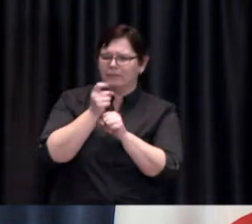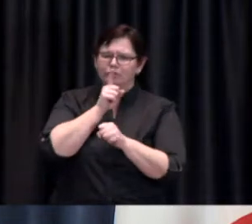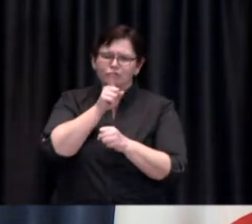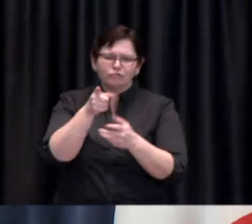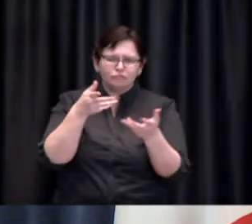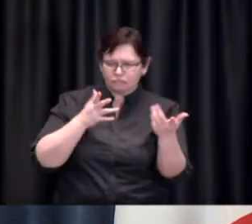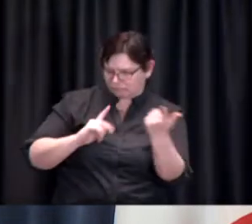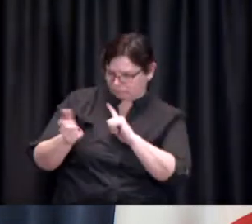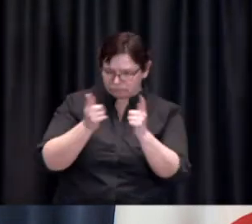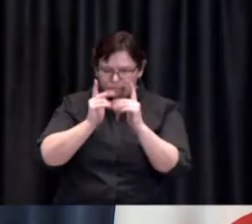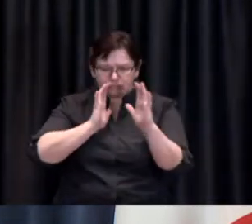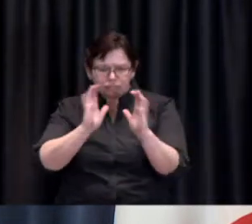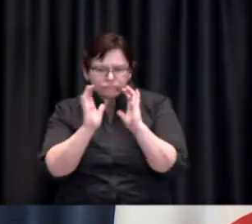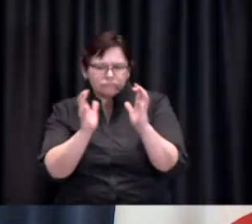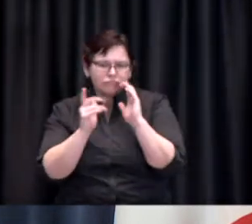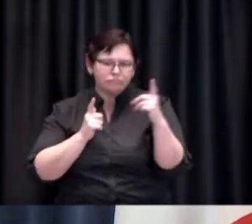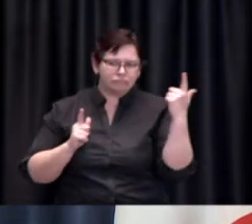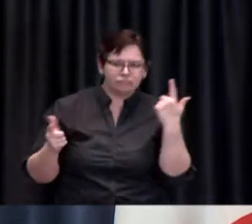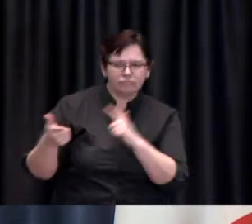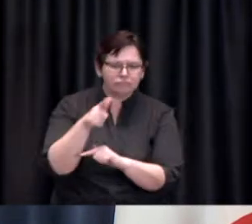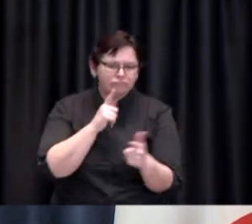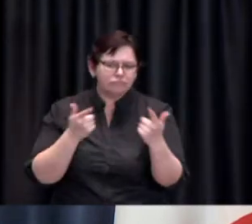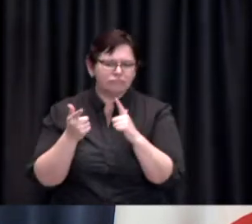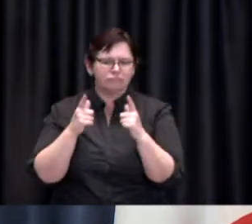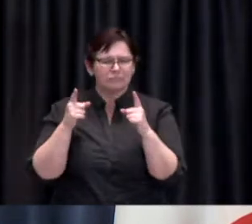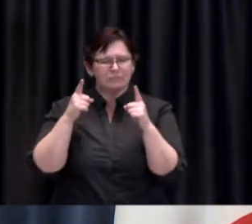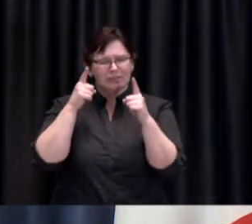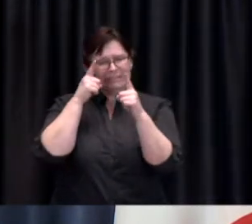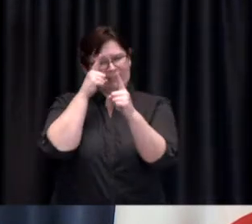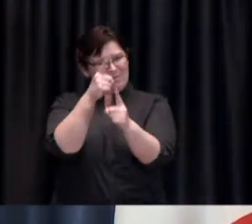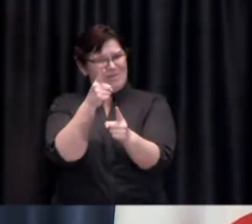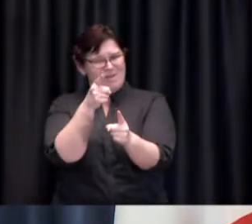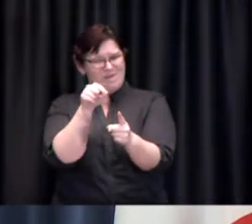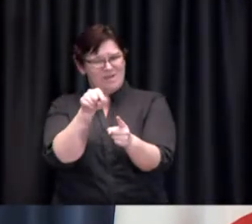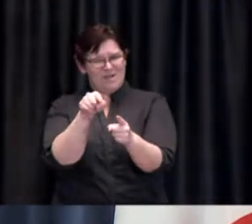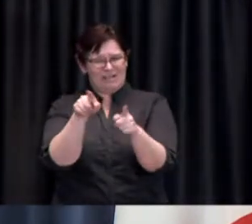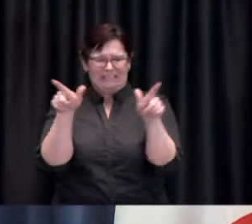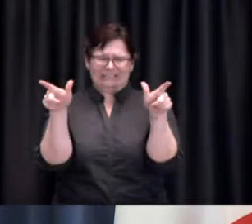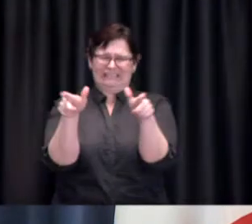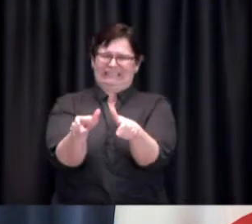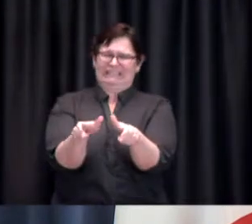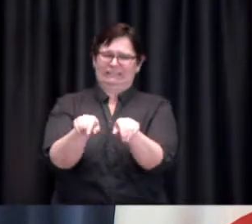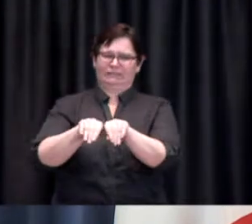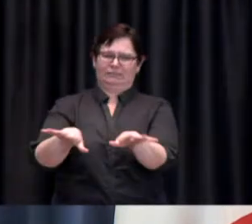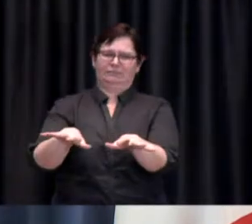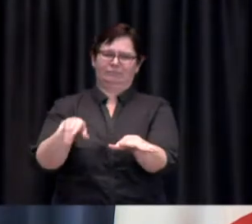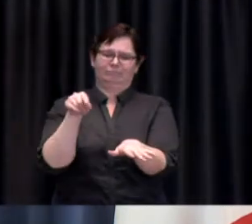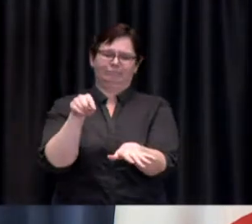minimize that opportunity for further transmission. Brad: Okay thank you Dr. de Villa and thank you Mary-Anne.